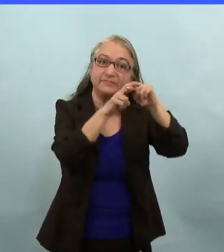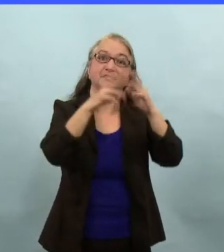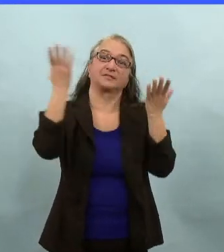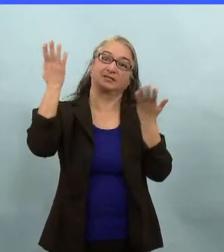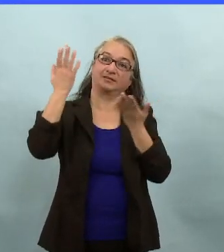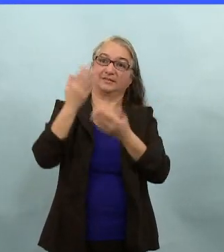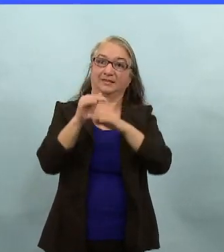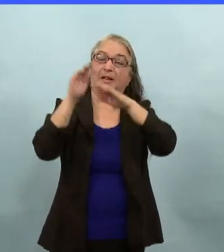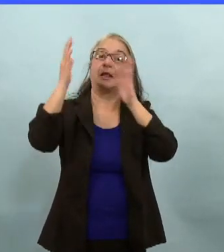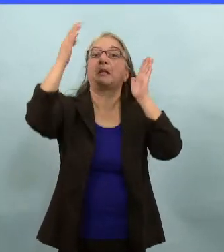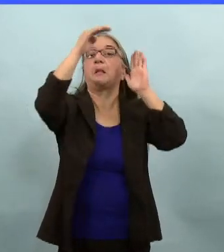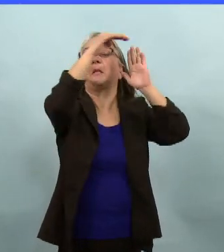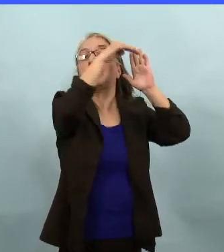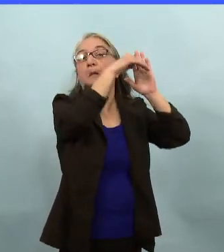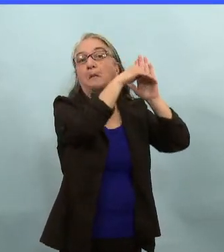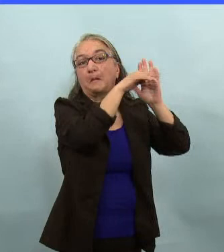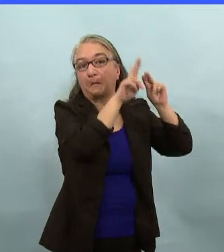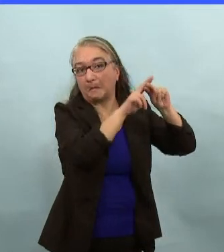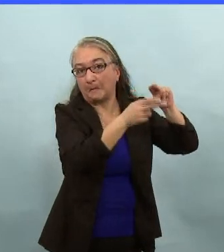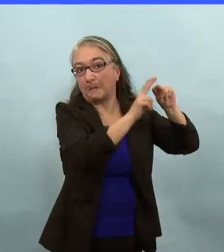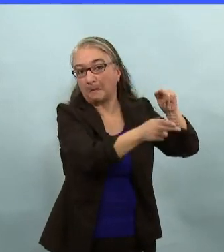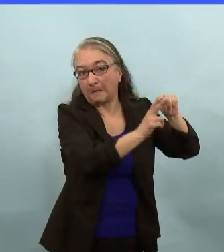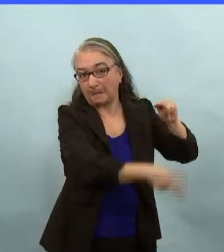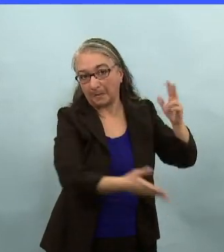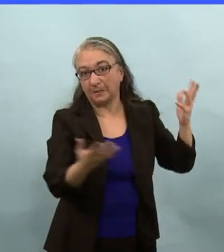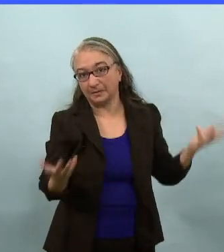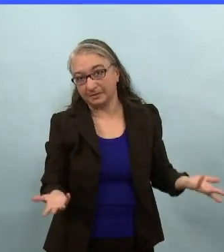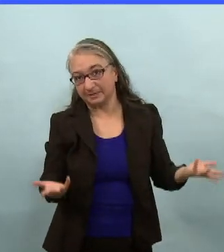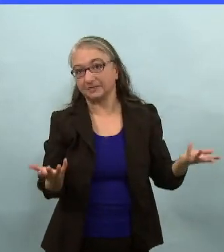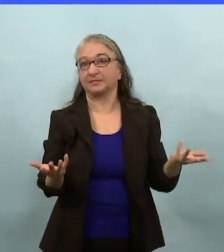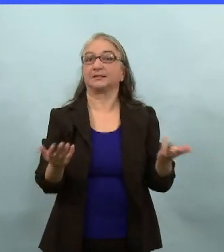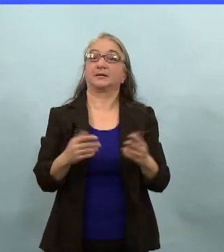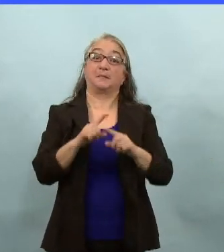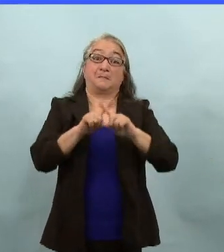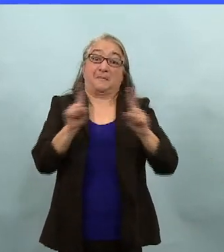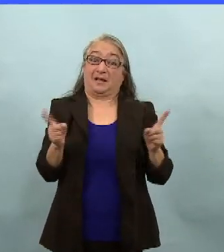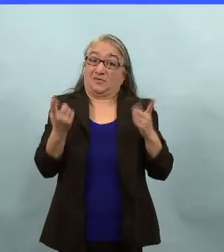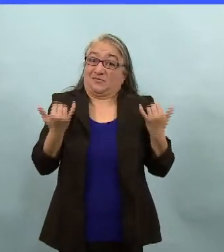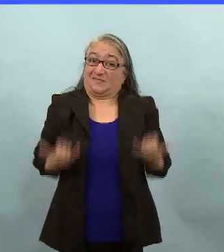that accurate in relation to severe outcomes at this point from the analysis that we have so